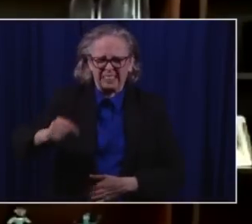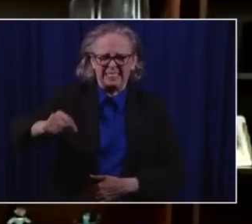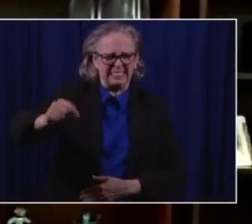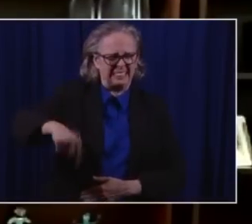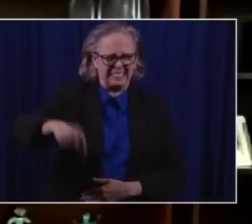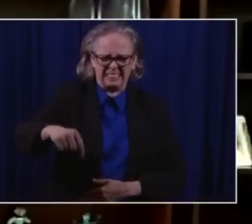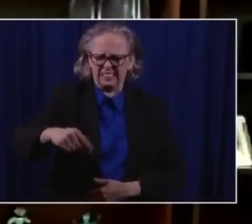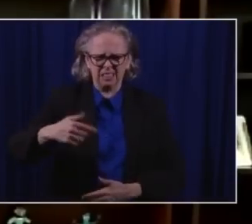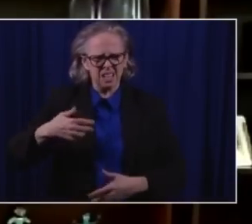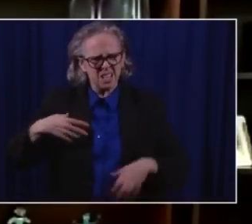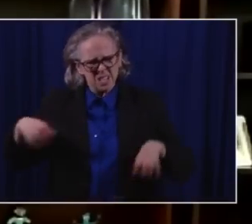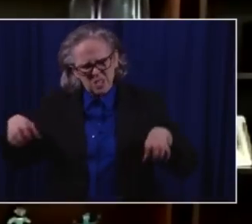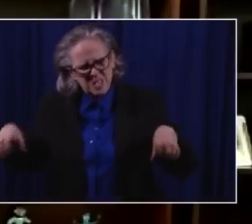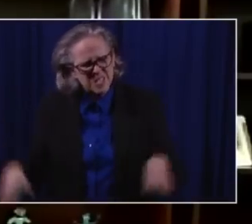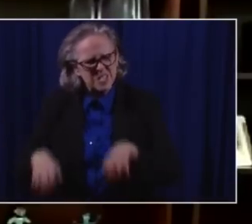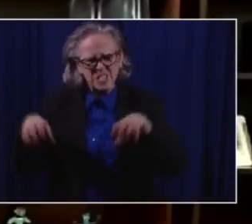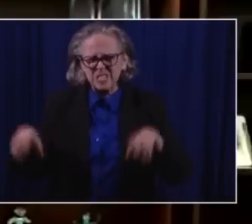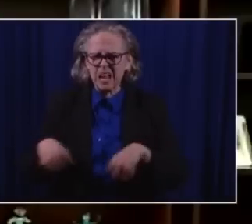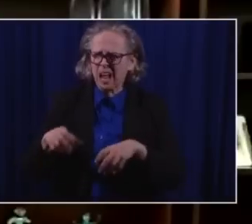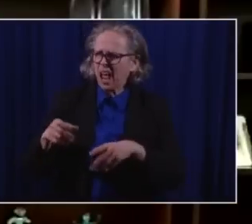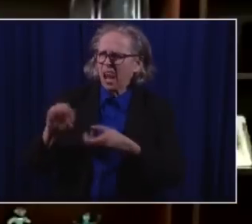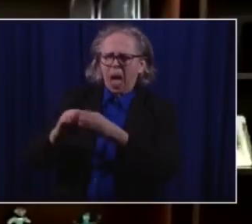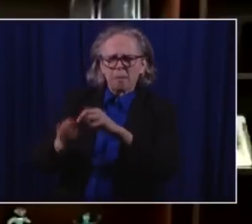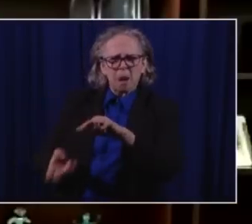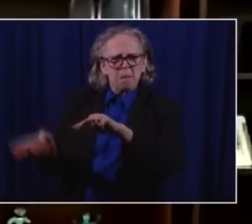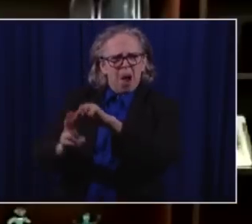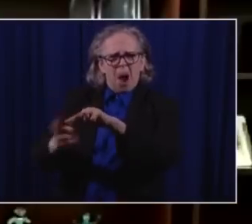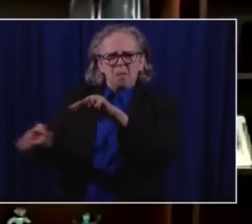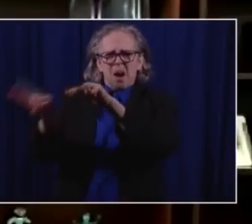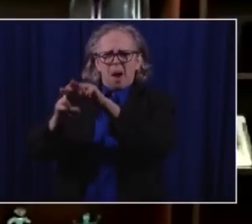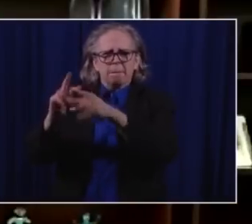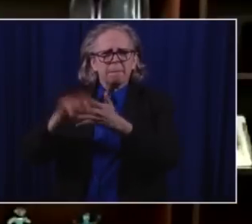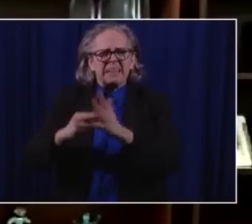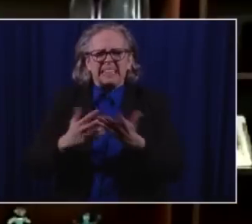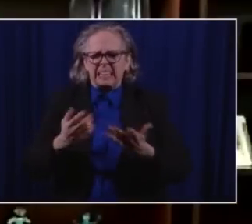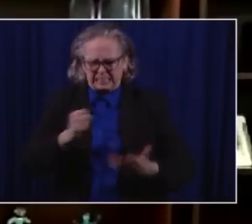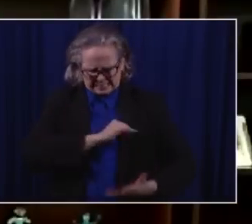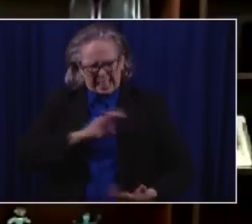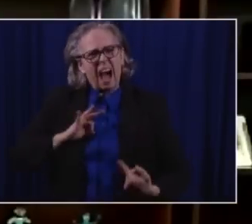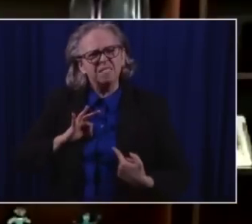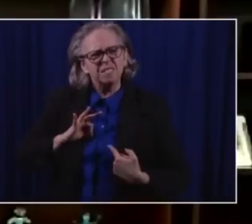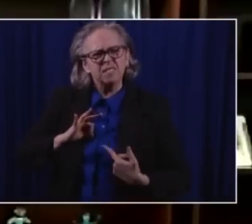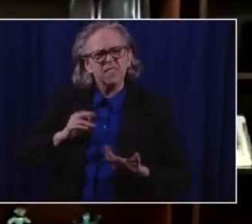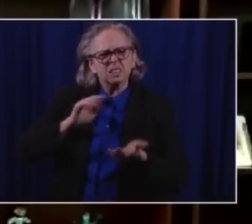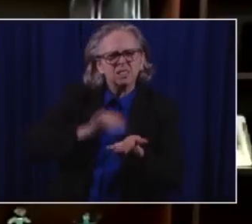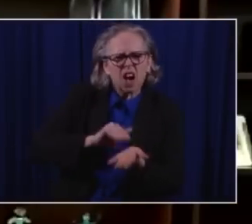that I also want to say to make sure that people understand that all of us throughout the entire state are feeling as we